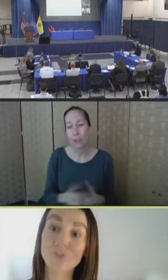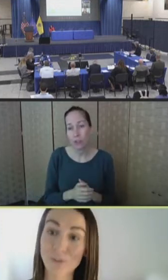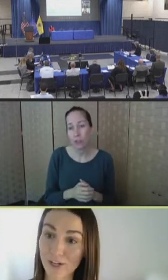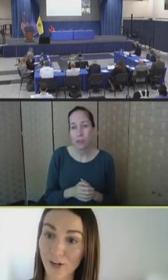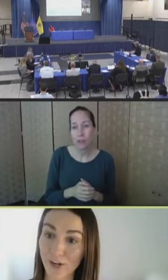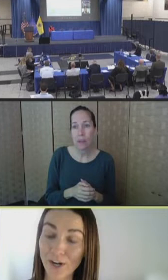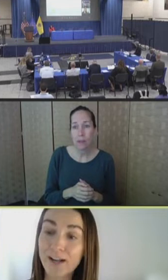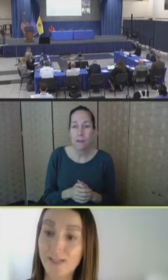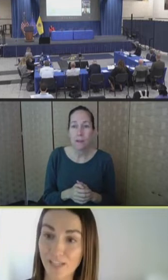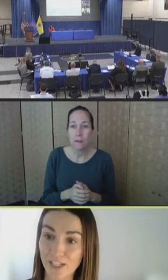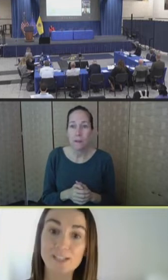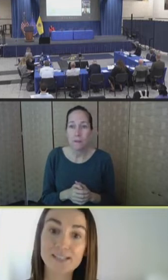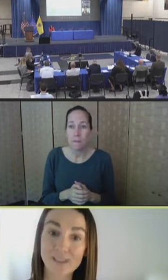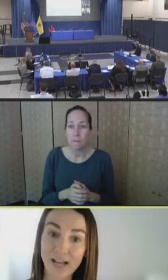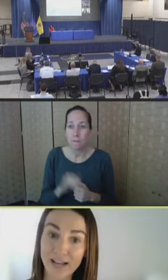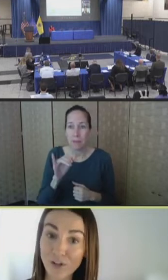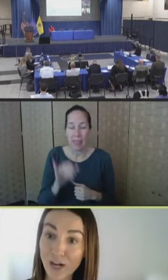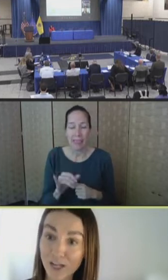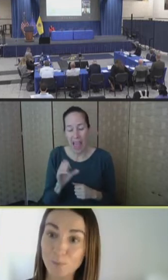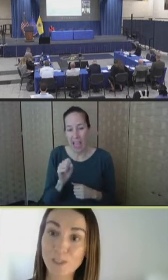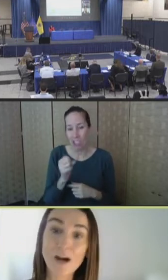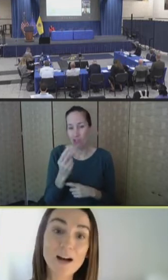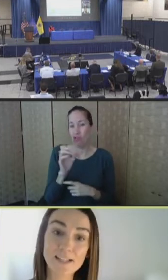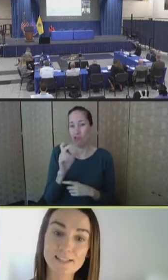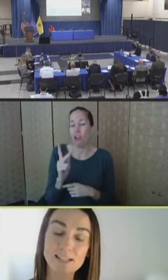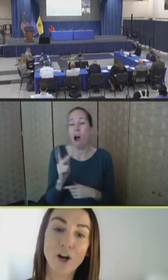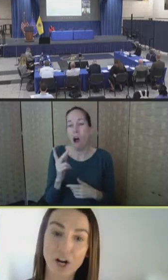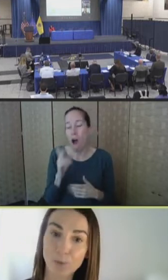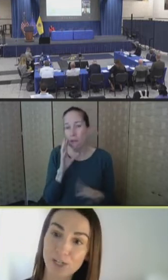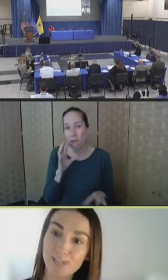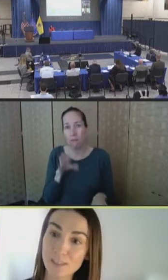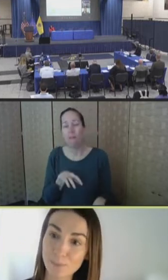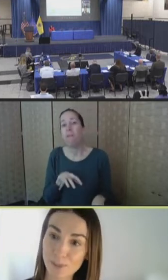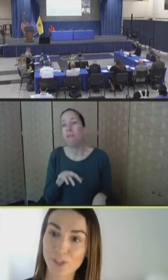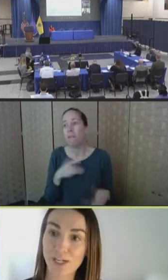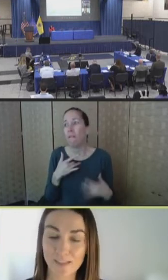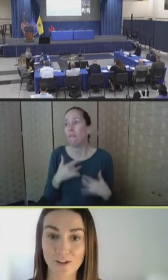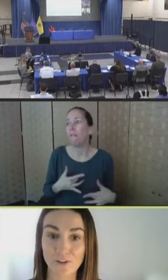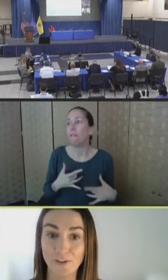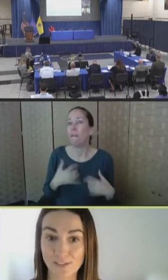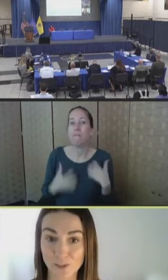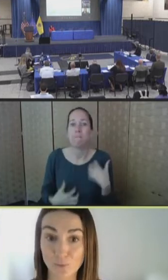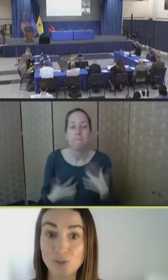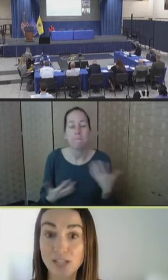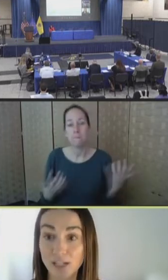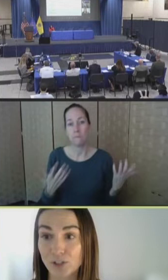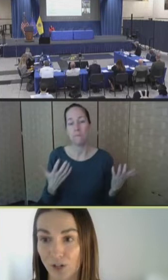greater than just the lives lost, because our work is demonstrating that it affects such a